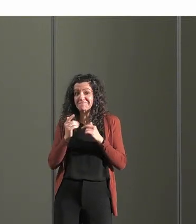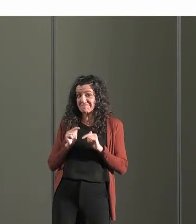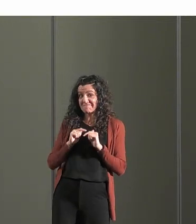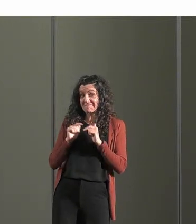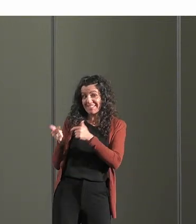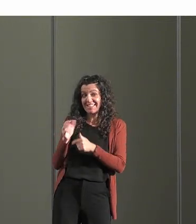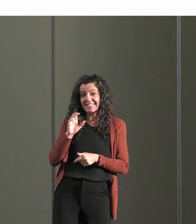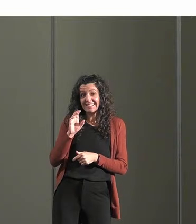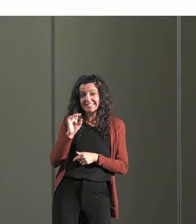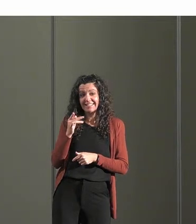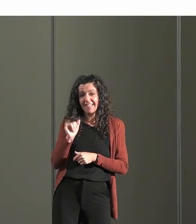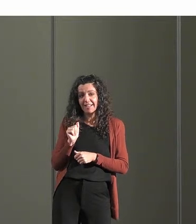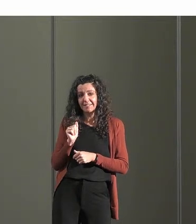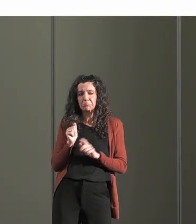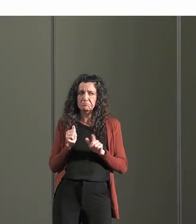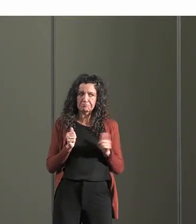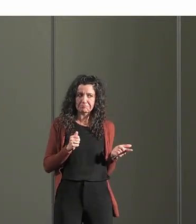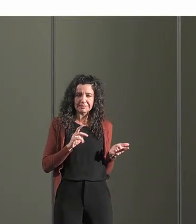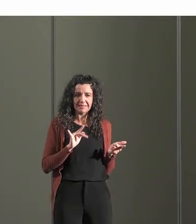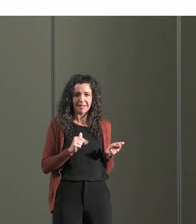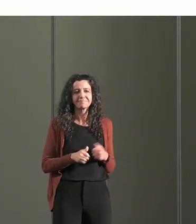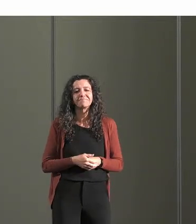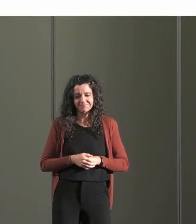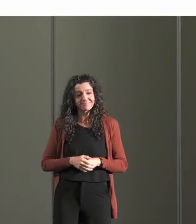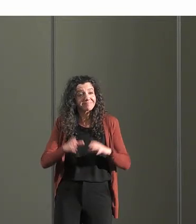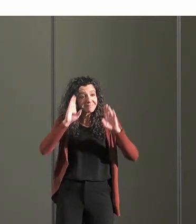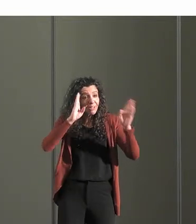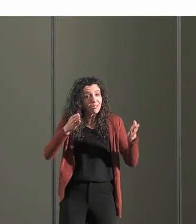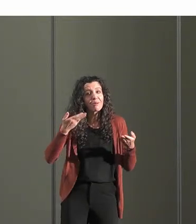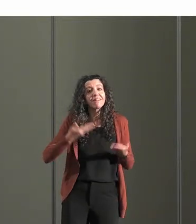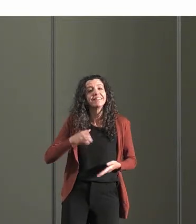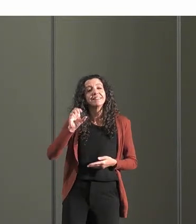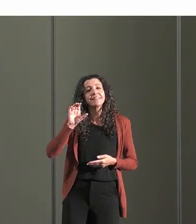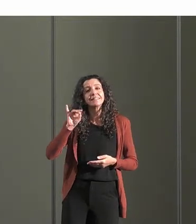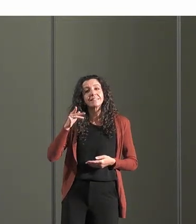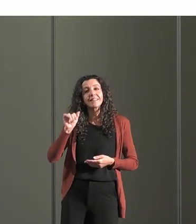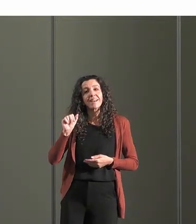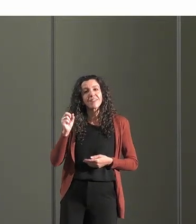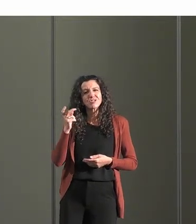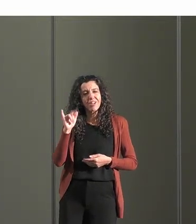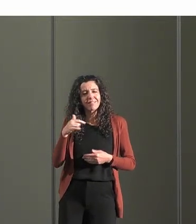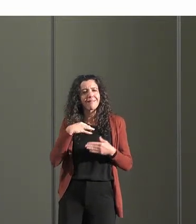we're doing at Google. Pass it over to Cynthia.